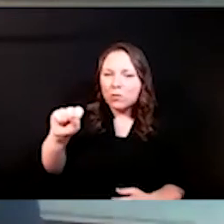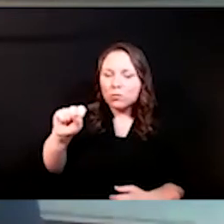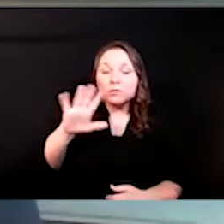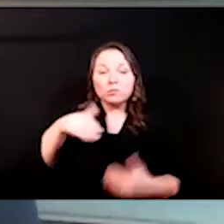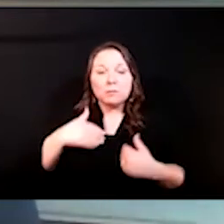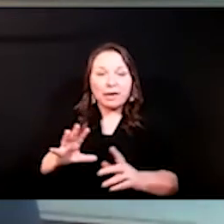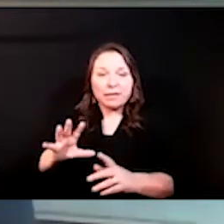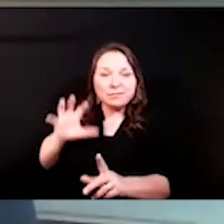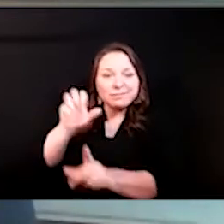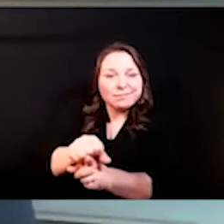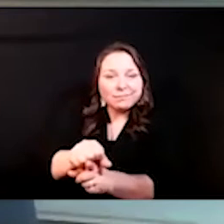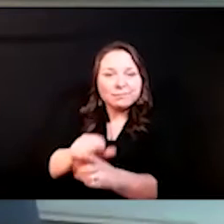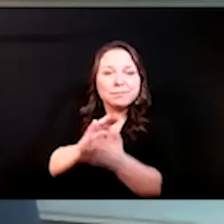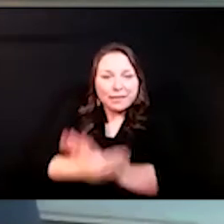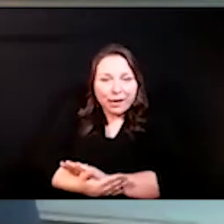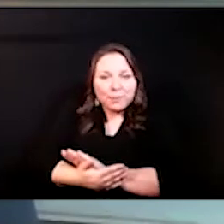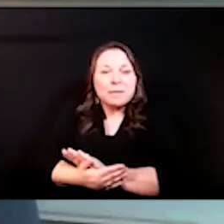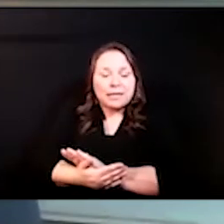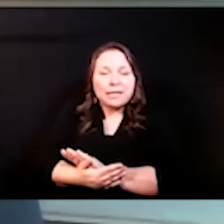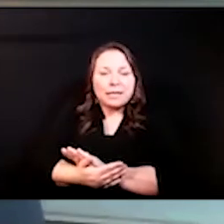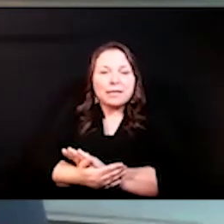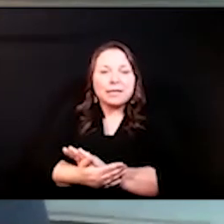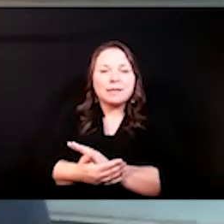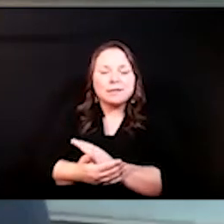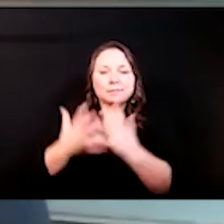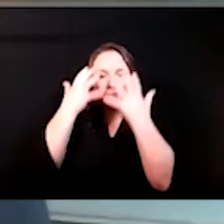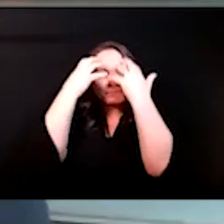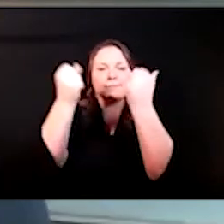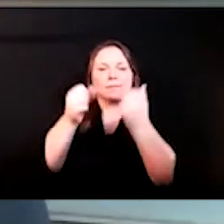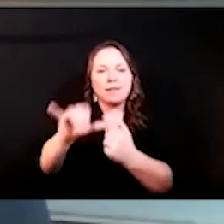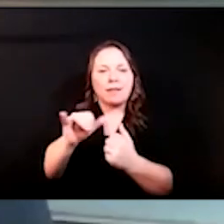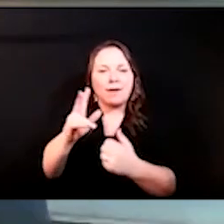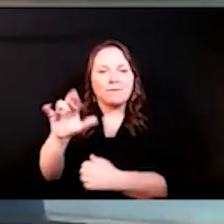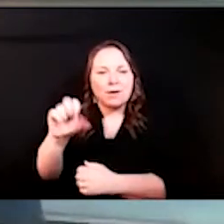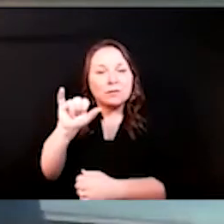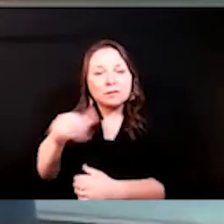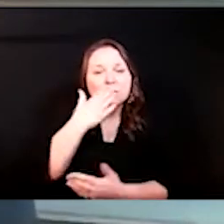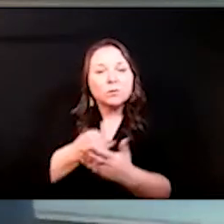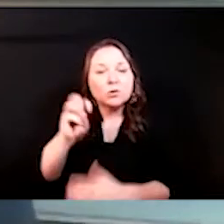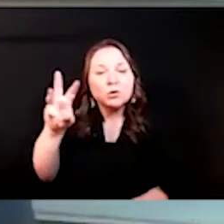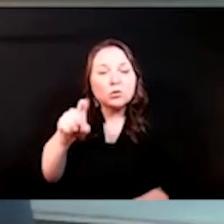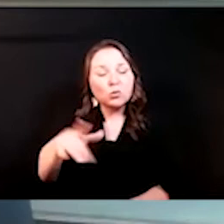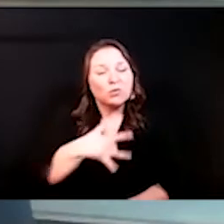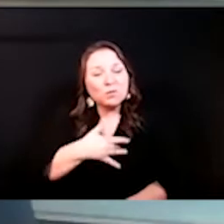AN ANTIGEN, A VIRUS, AND IT'S ATTACKING IT AND THEN CREATING ANTIBODIES TO REMEMBER IT LATER. THIS IS GOOD NEWS. IT